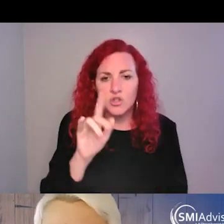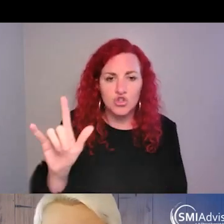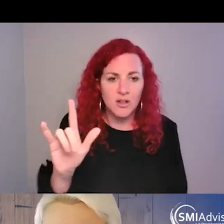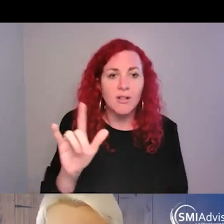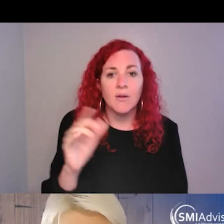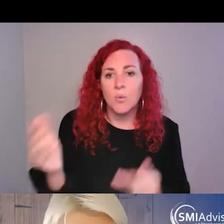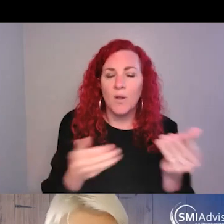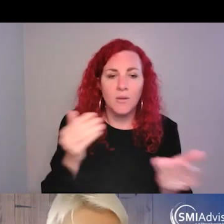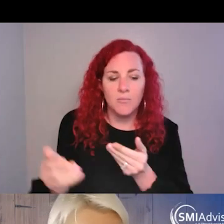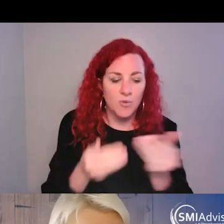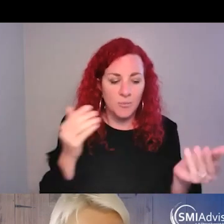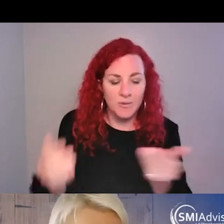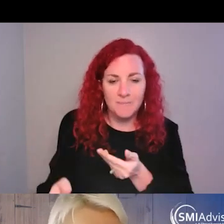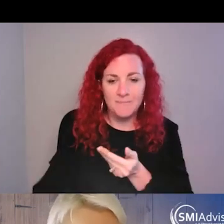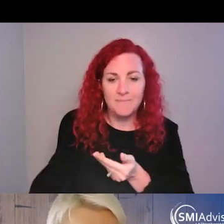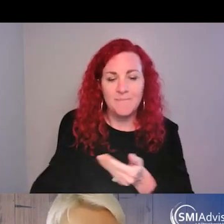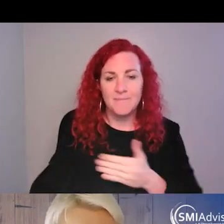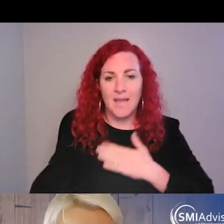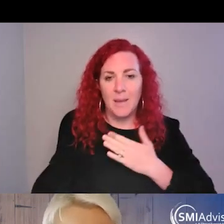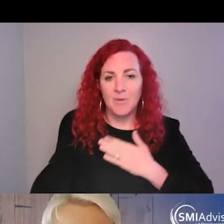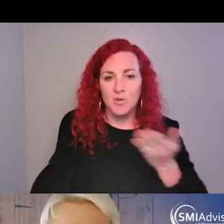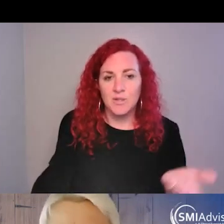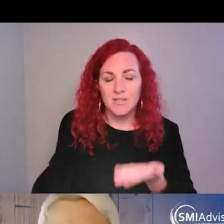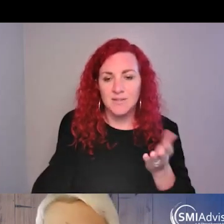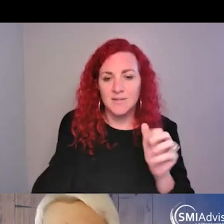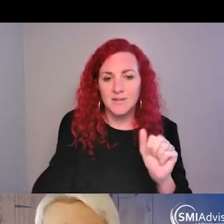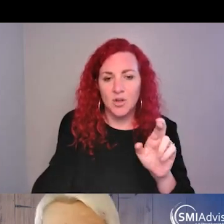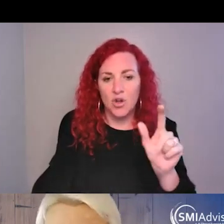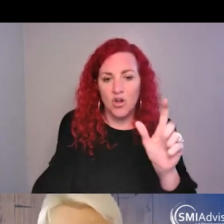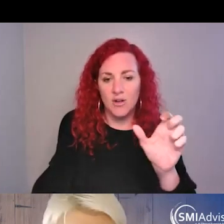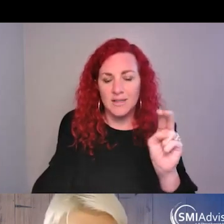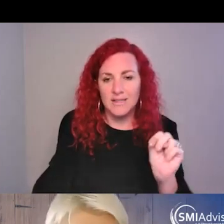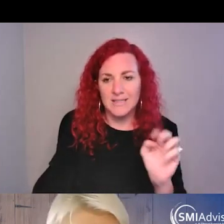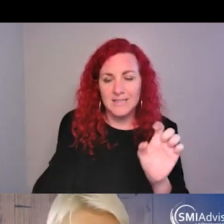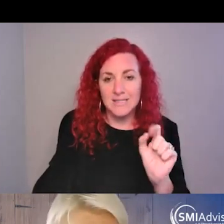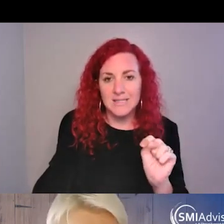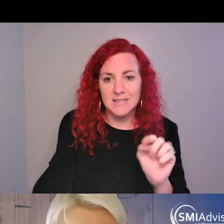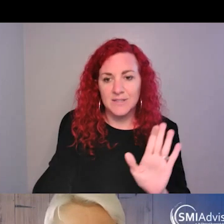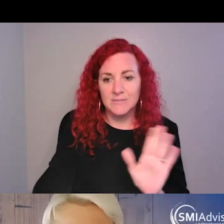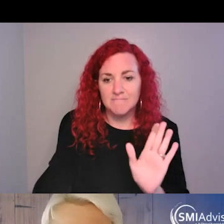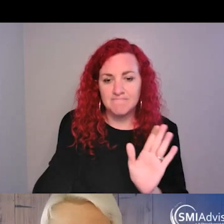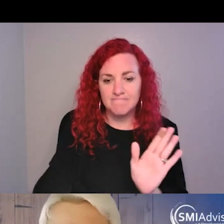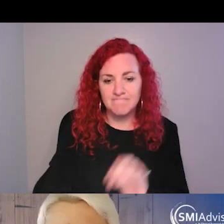WELCOME. ARLENE ON TELLING US HOW TO RAISE OUR VOICES AND STEPHANIE ON